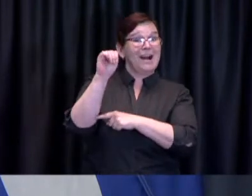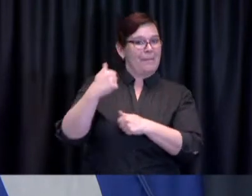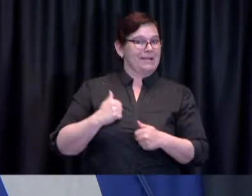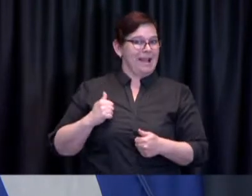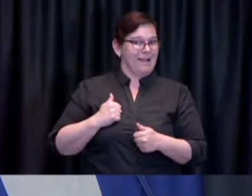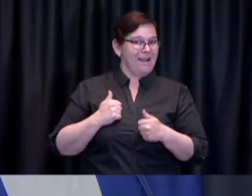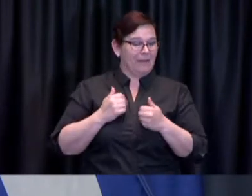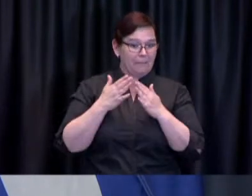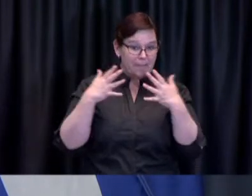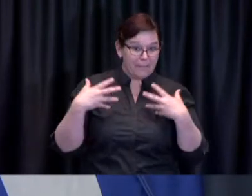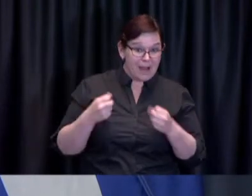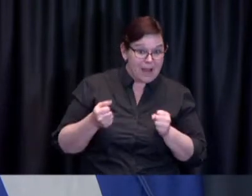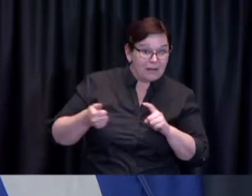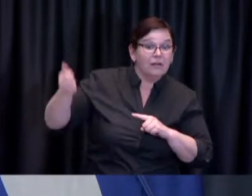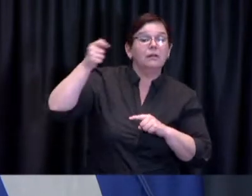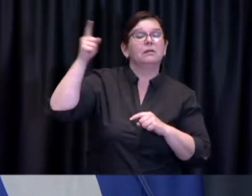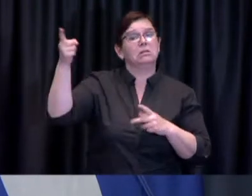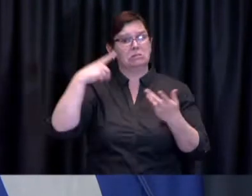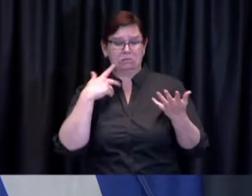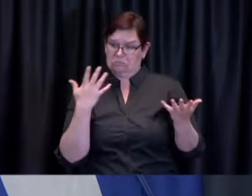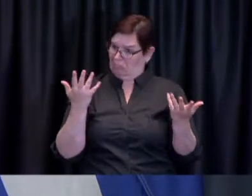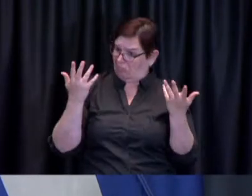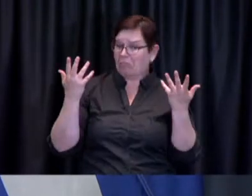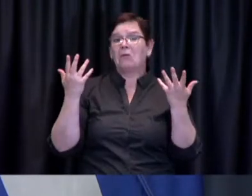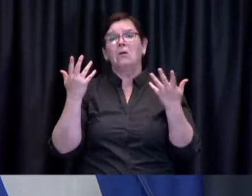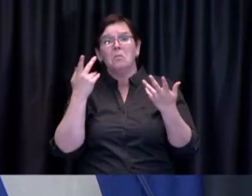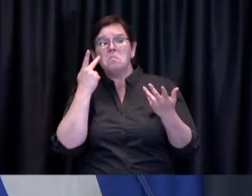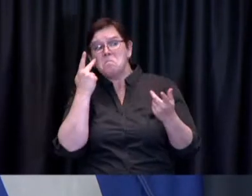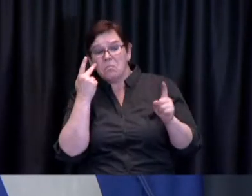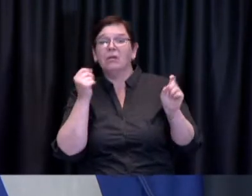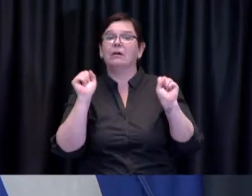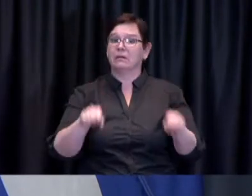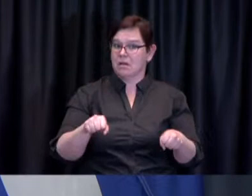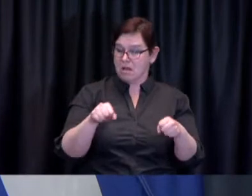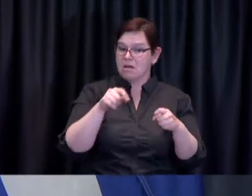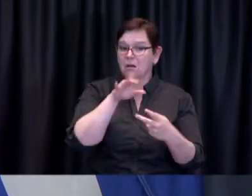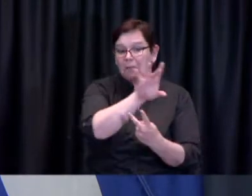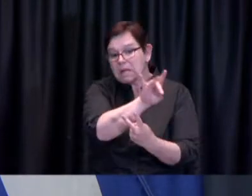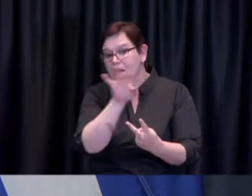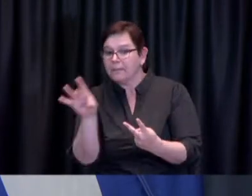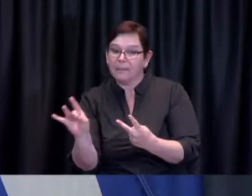have a choice about their second dose if they got an AstraZeneca as their first